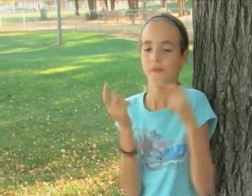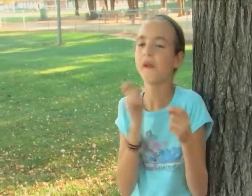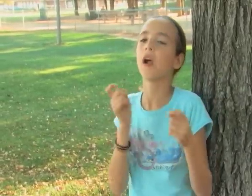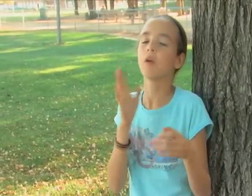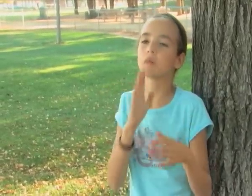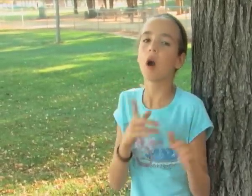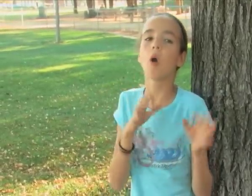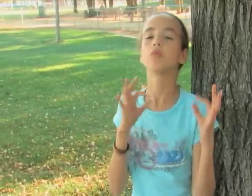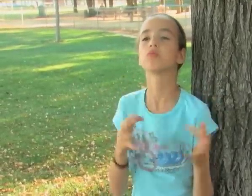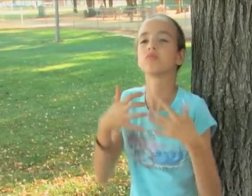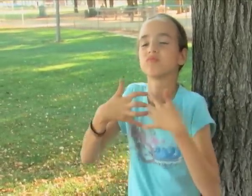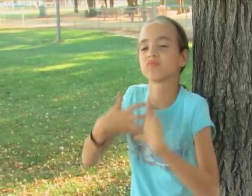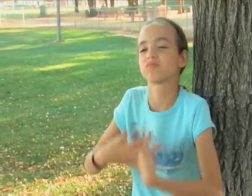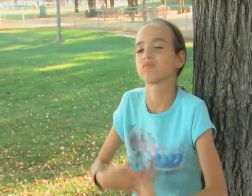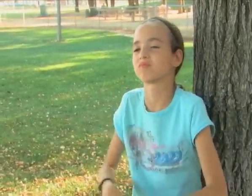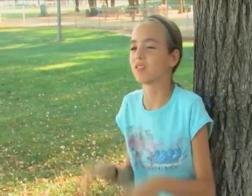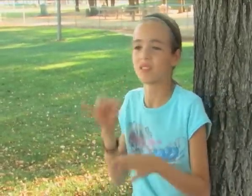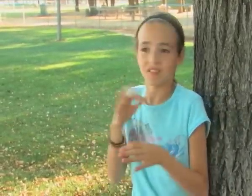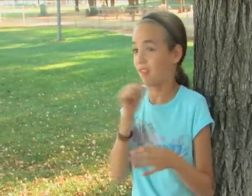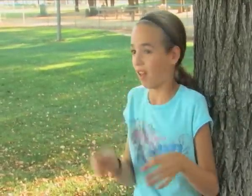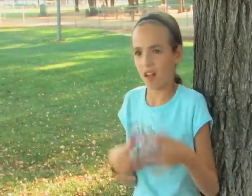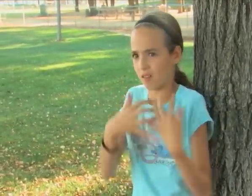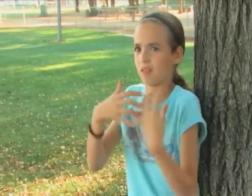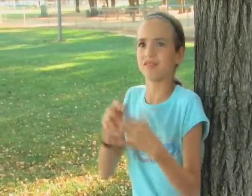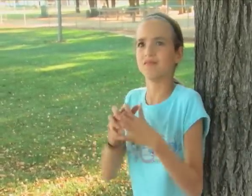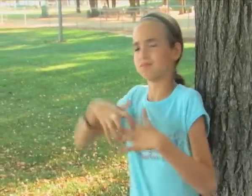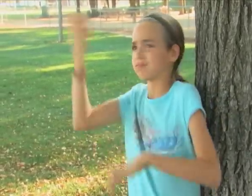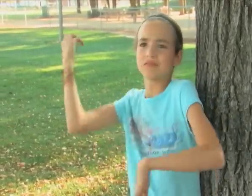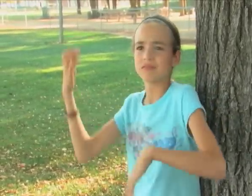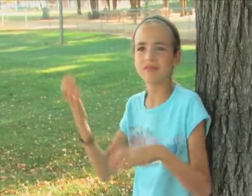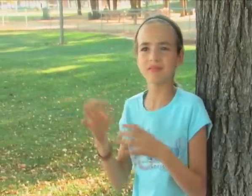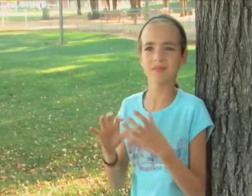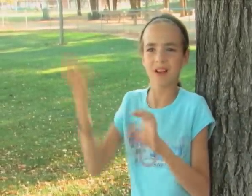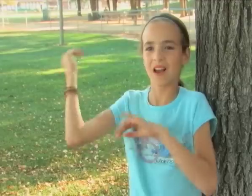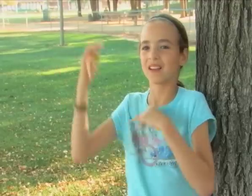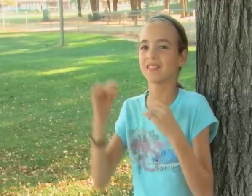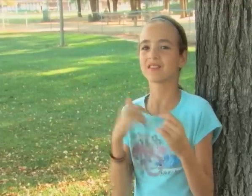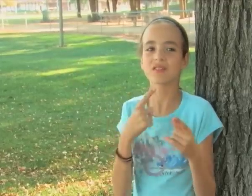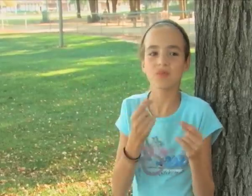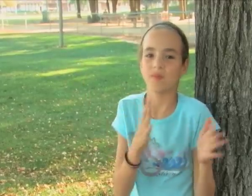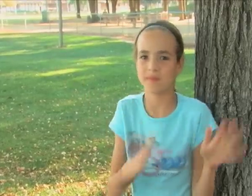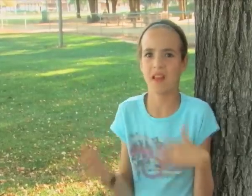IF I GET IMPATIENT, IT CAN THROW EVERYTHING OFF. IT WOULD BE BETTER TO PLAN TO DO THINGS INSTEAD OF DWELLING ON IT,